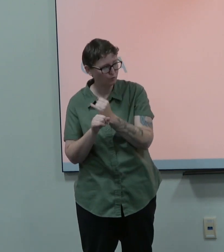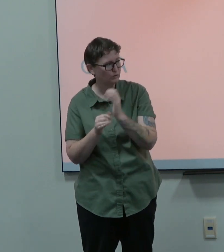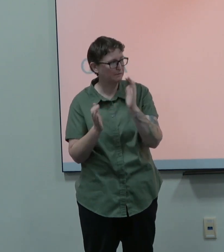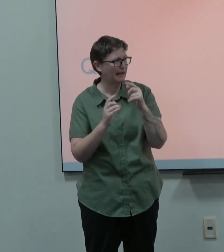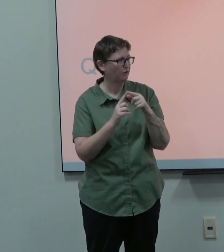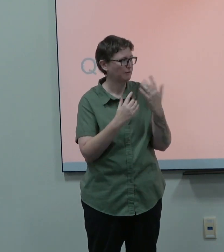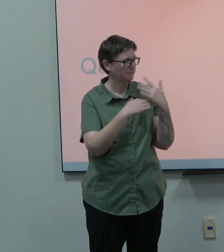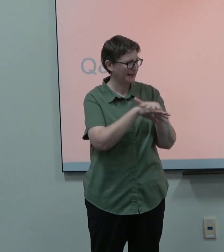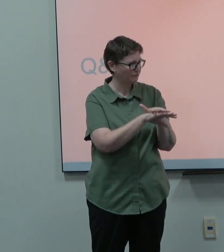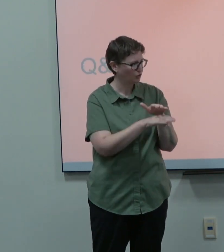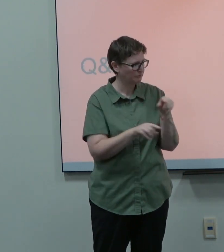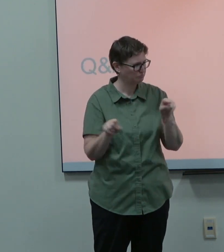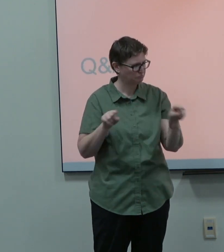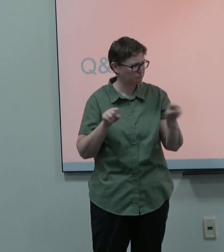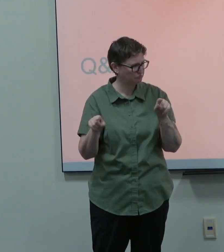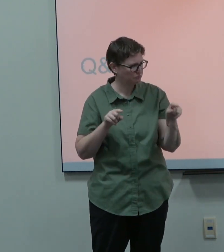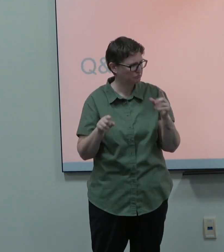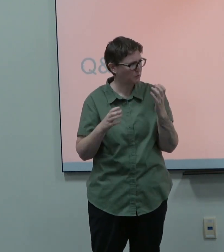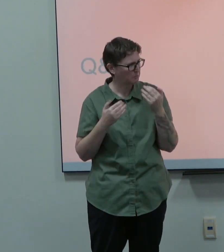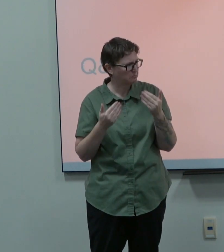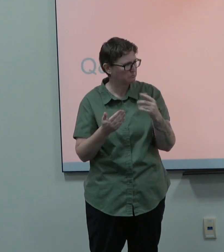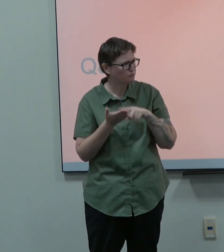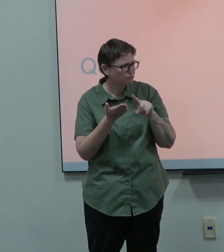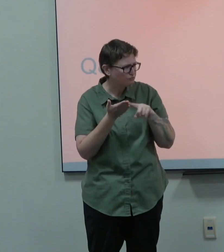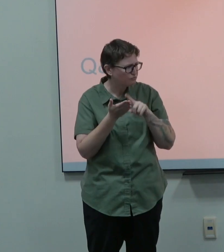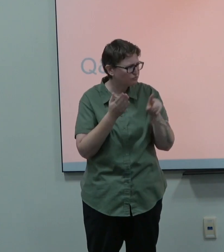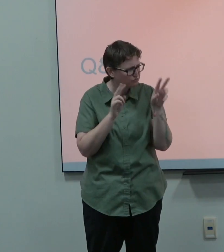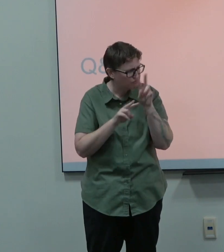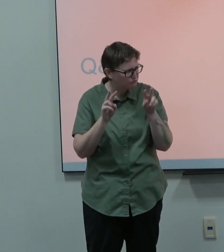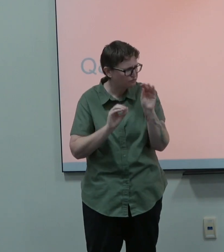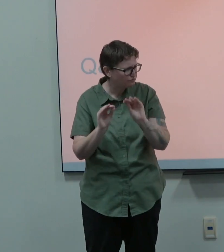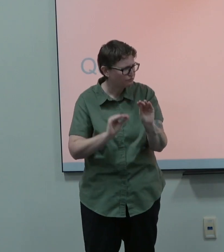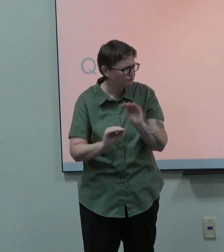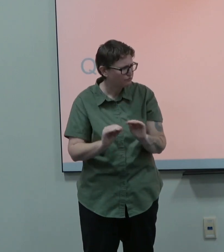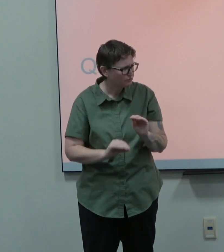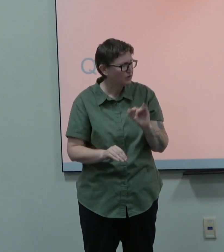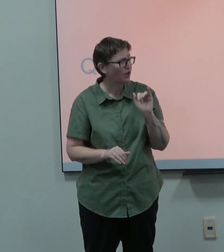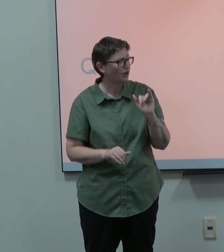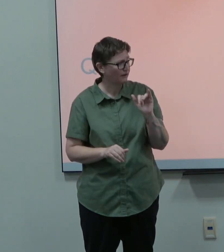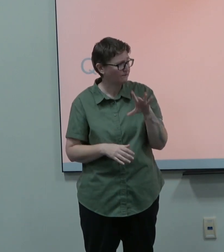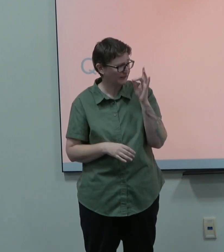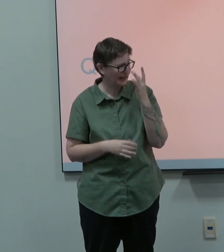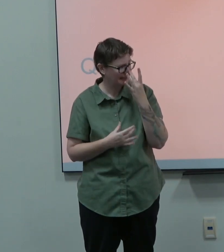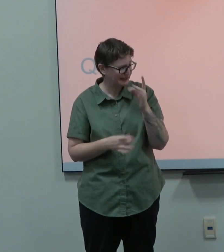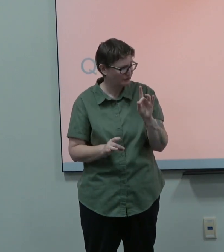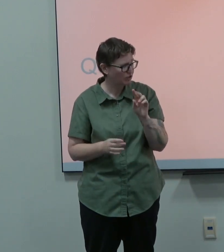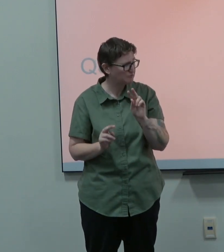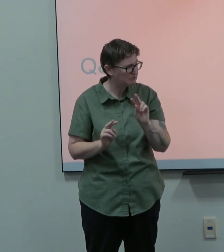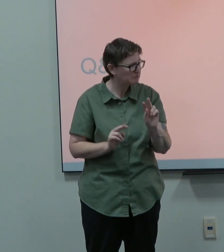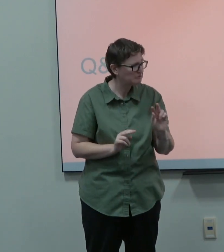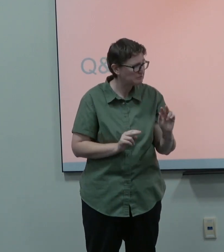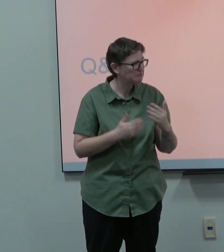and mainstream schools and compare both of those." So I started doing the research for that and I found it very interesting.